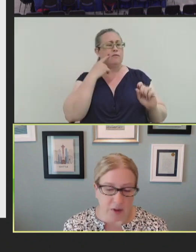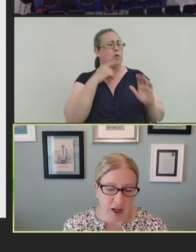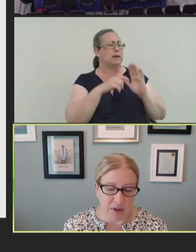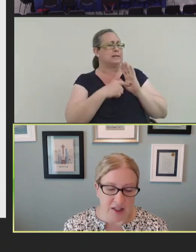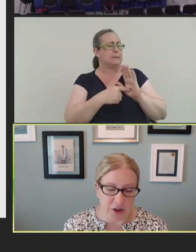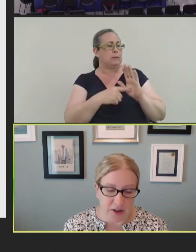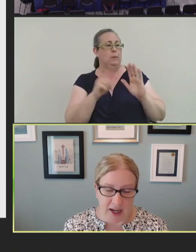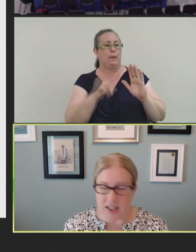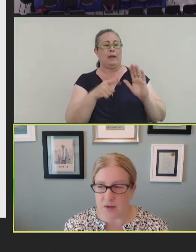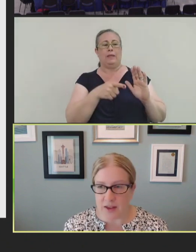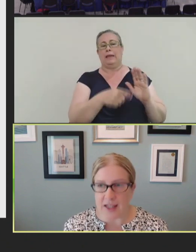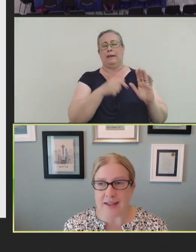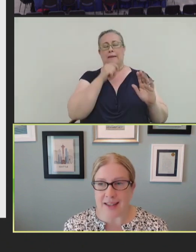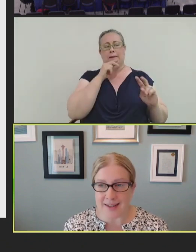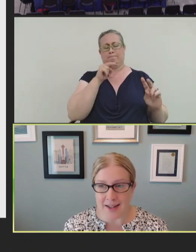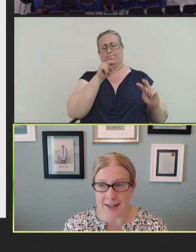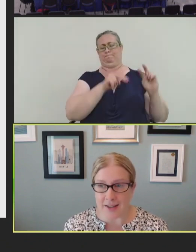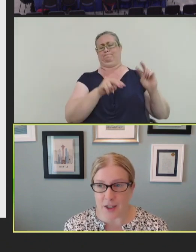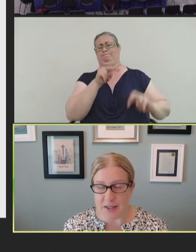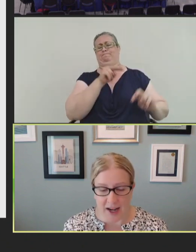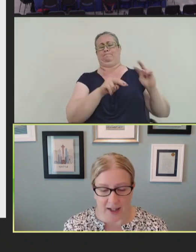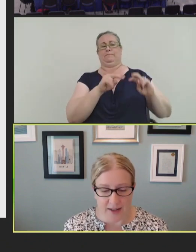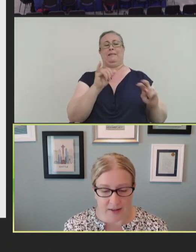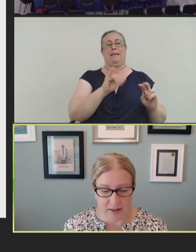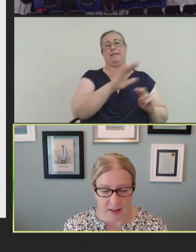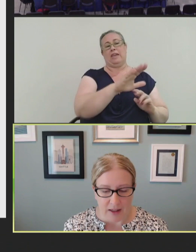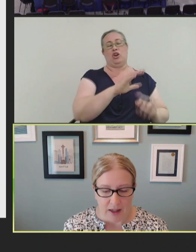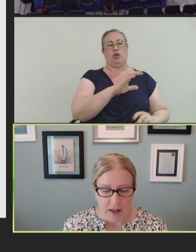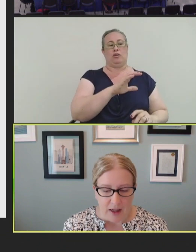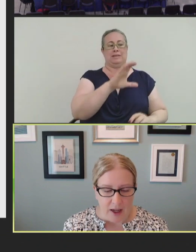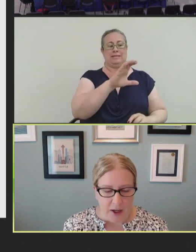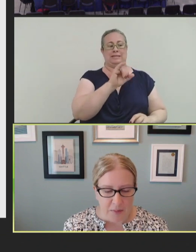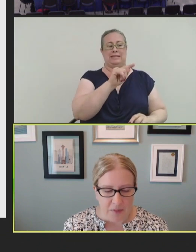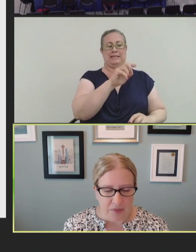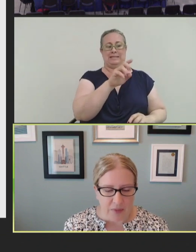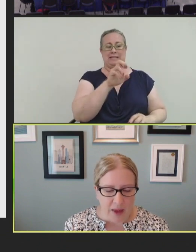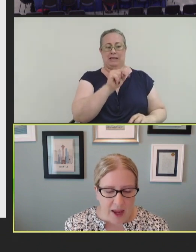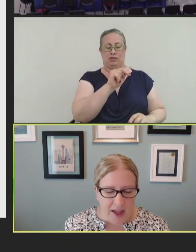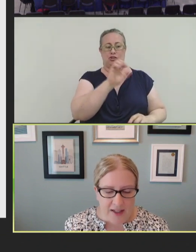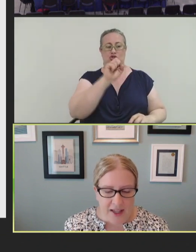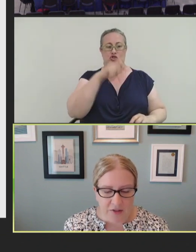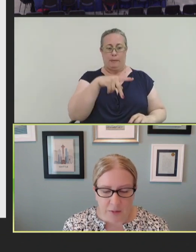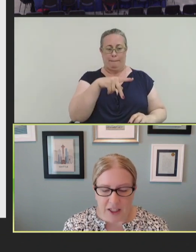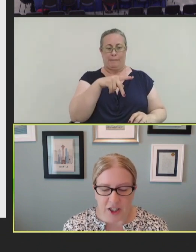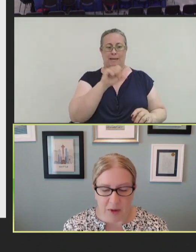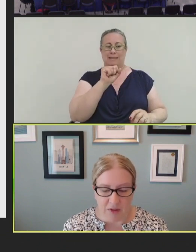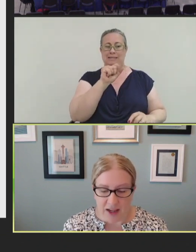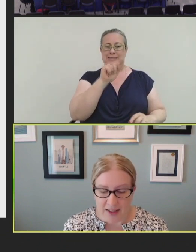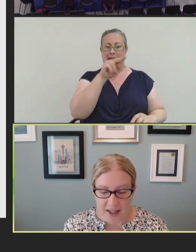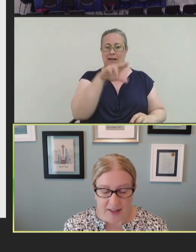not be scrutinized for things like citizenship status. And is information about vaccines,